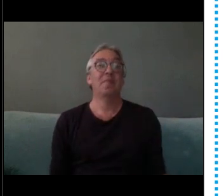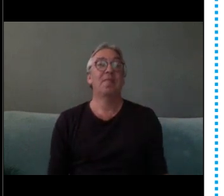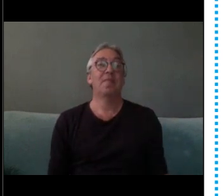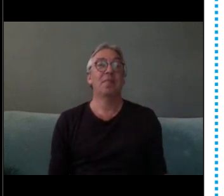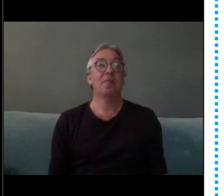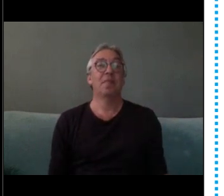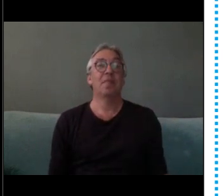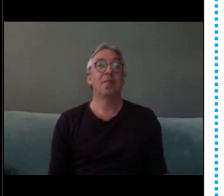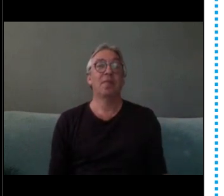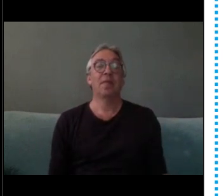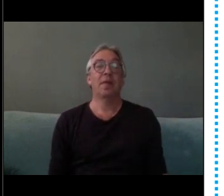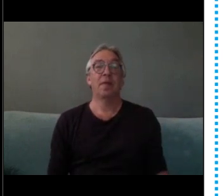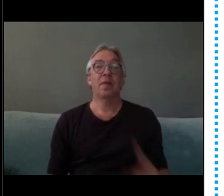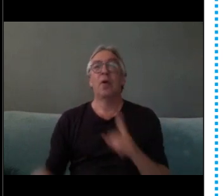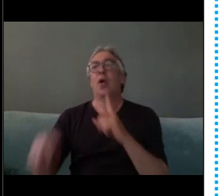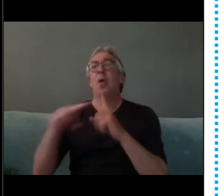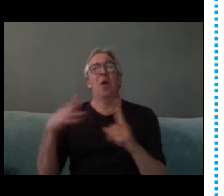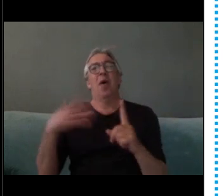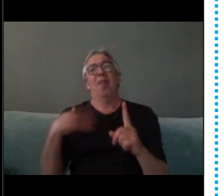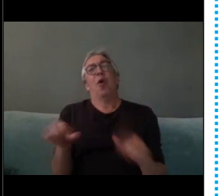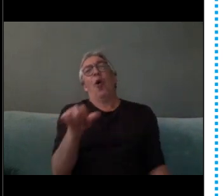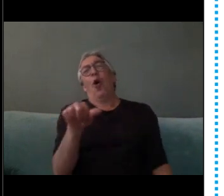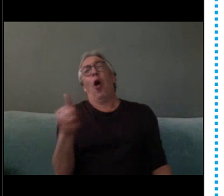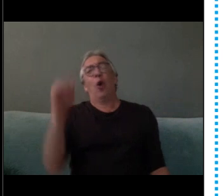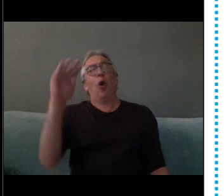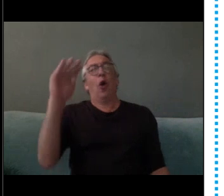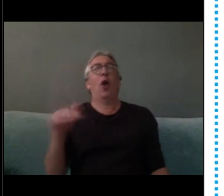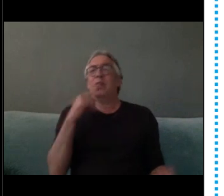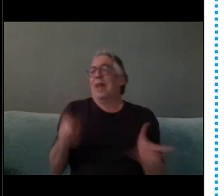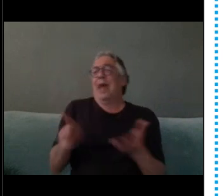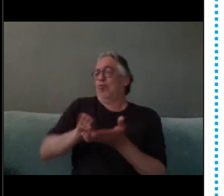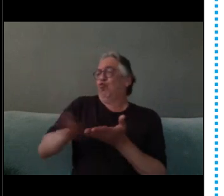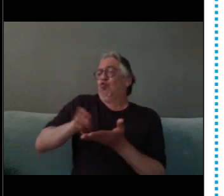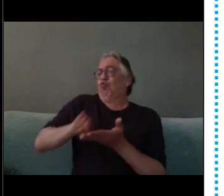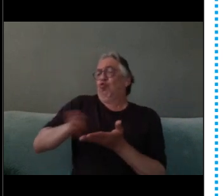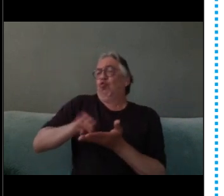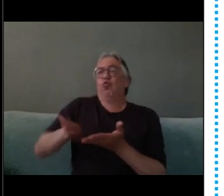There is other also exemptions but these aren’t too important.